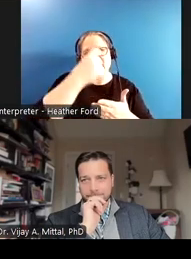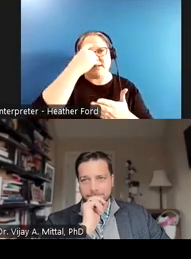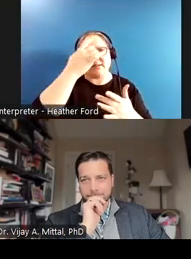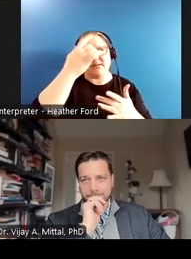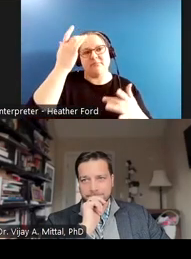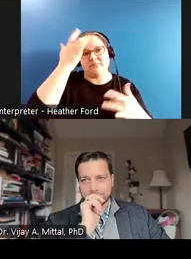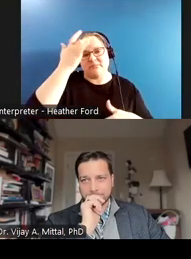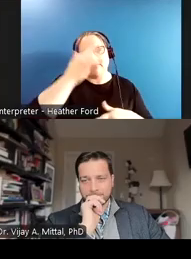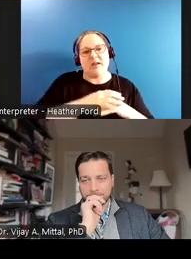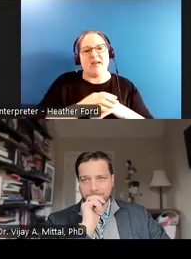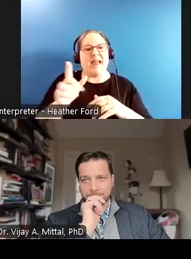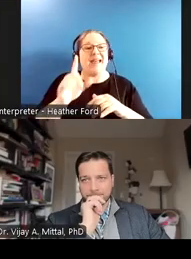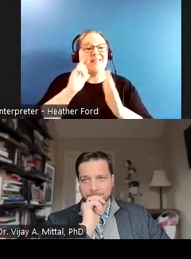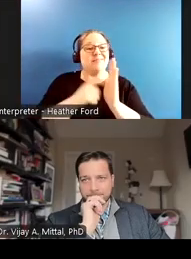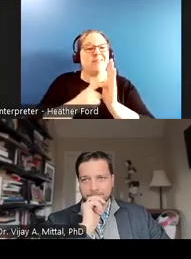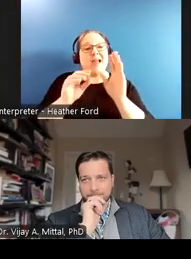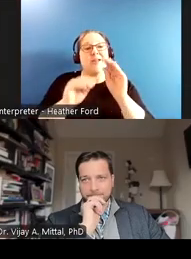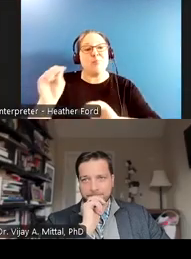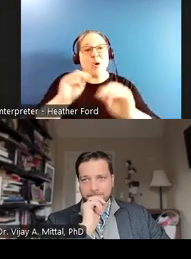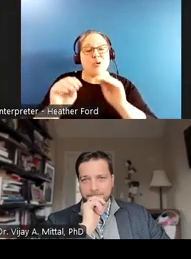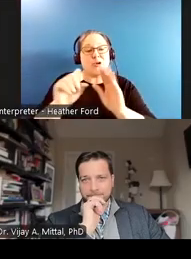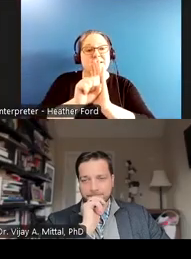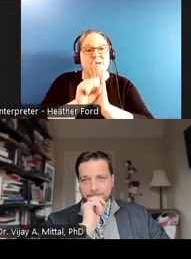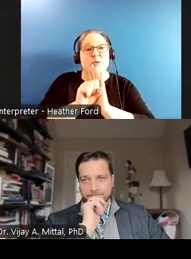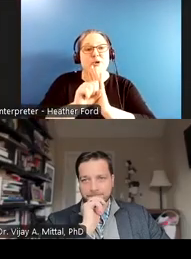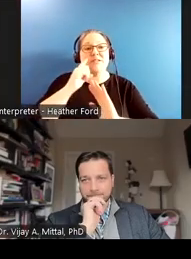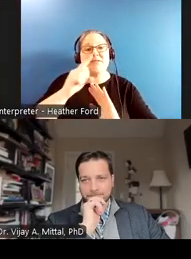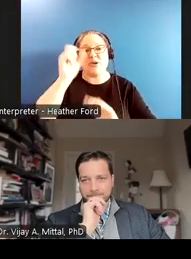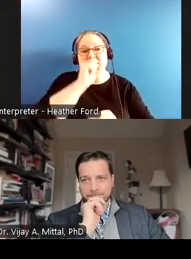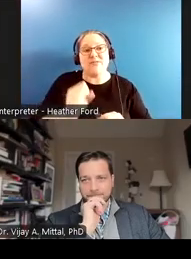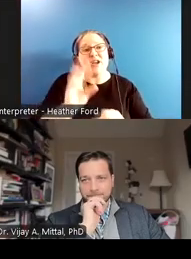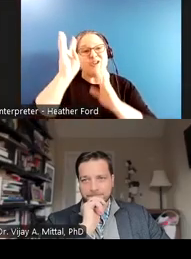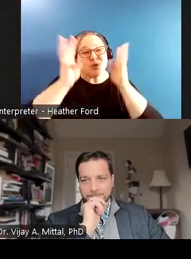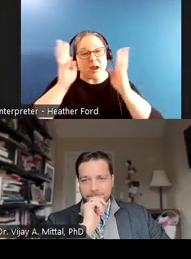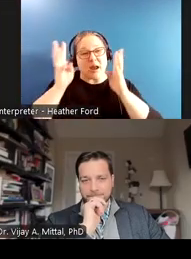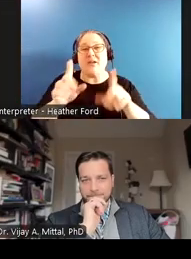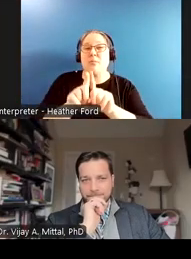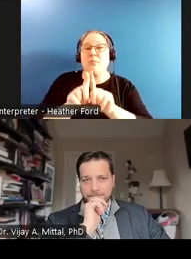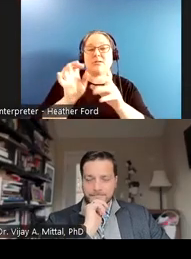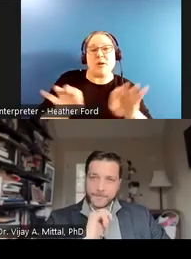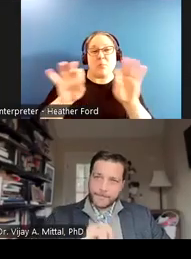in people at risk for schizophrenia is creative and important. Um as you'll see, it also has the